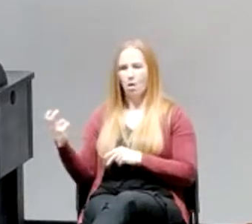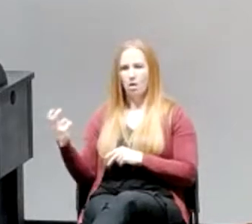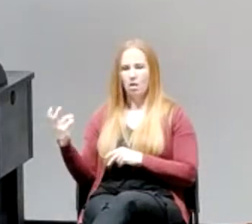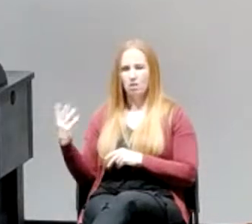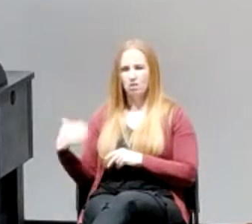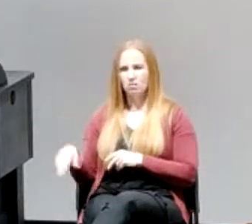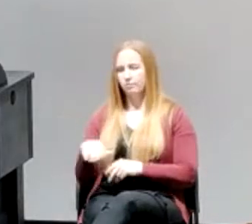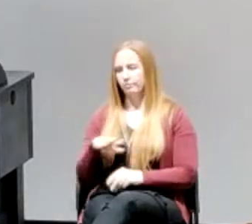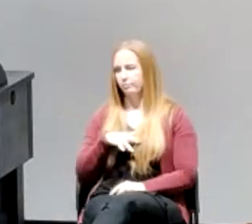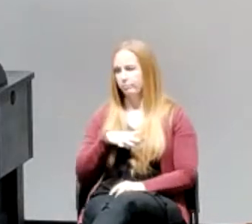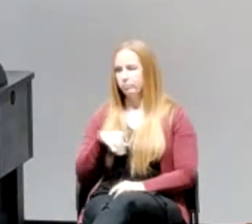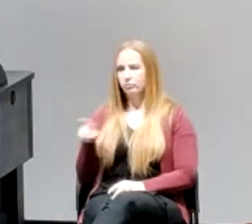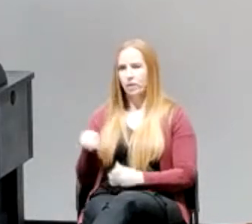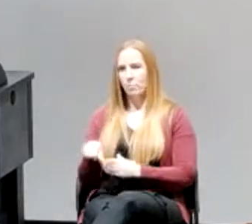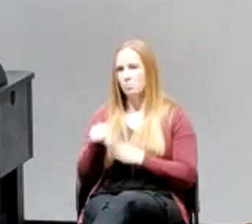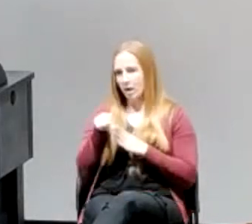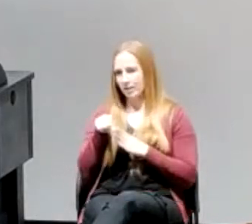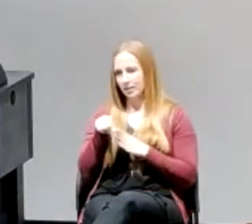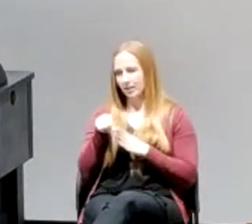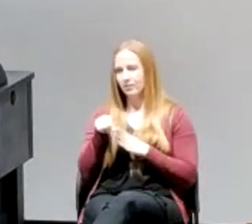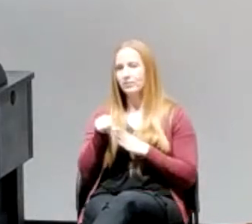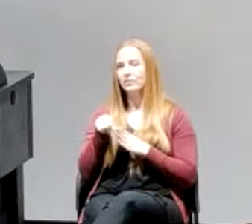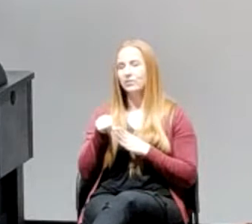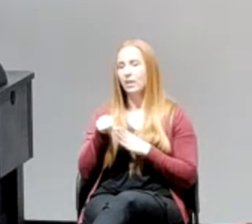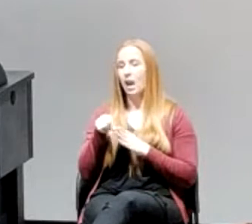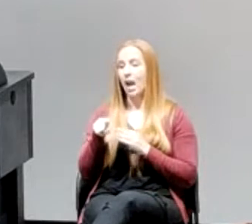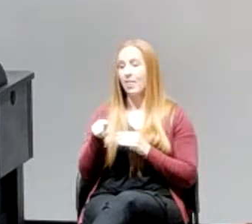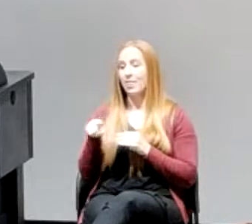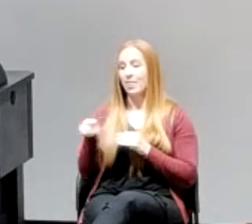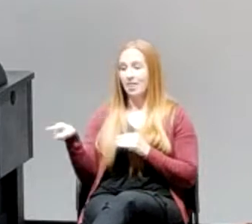next door of one and live with or next to one and I will be honored to vote for one. That was what I saw.